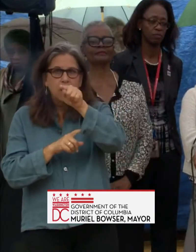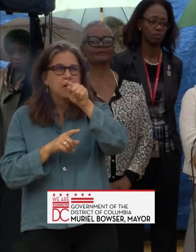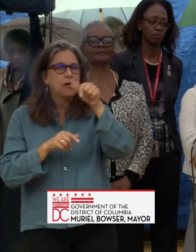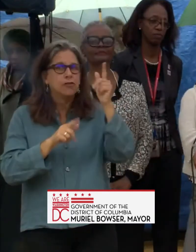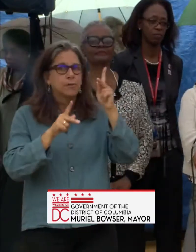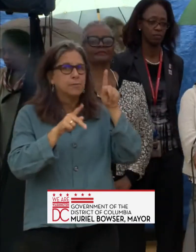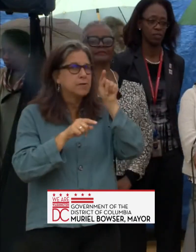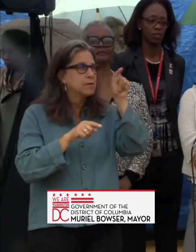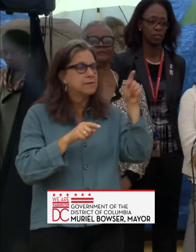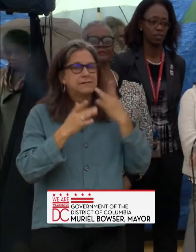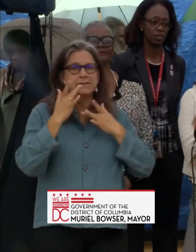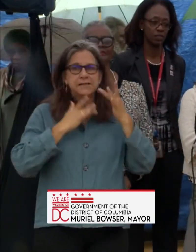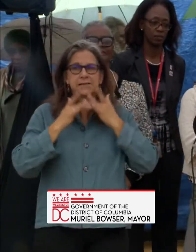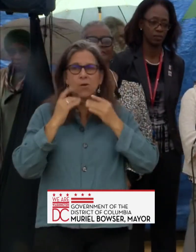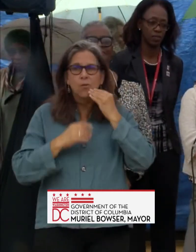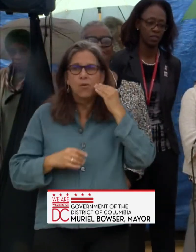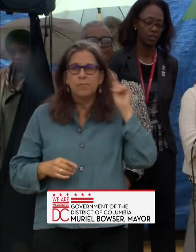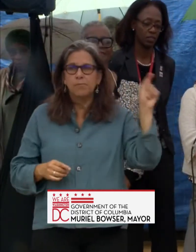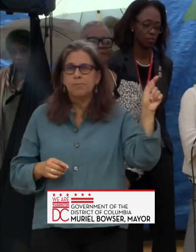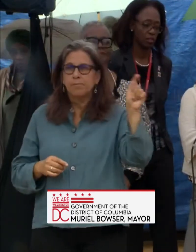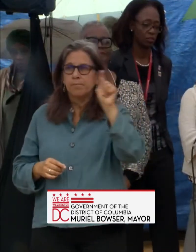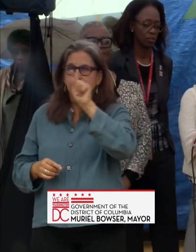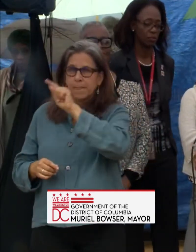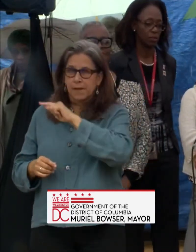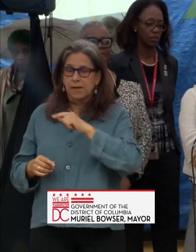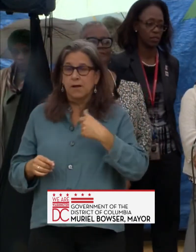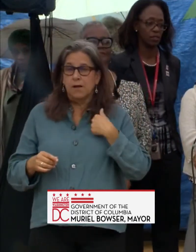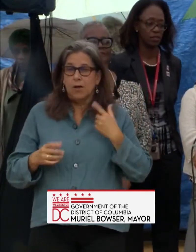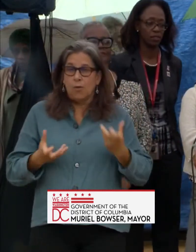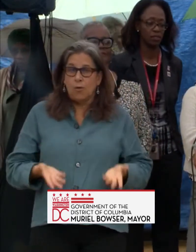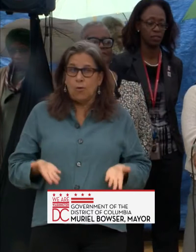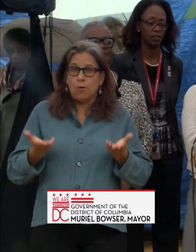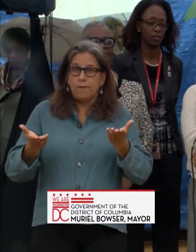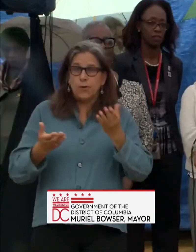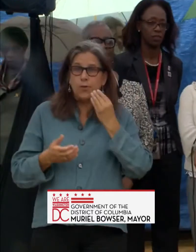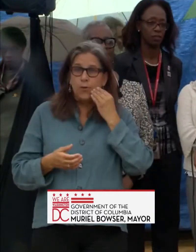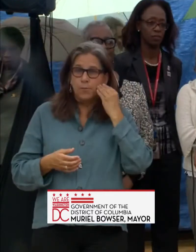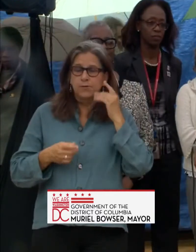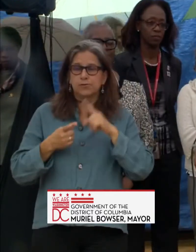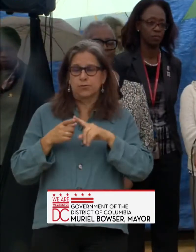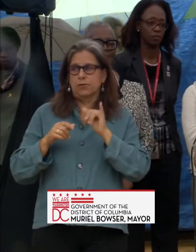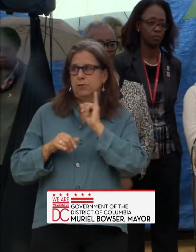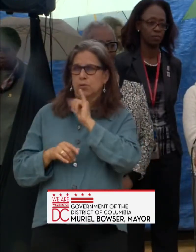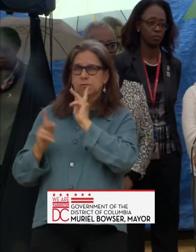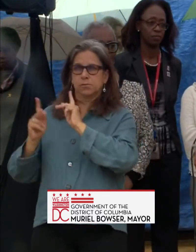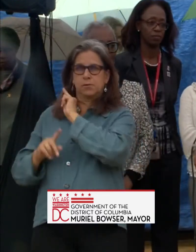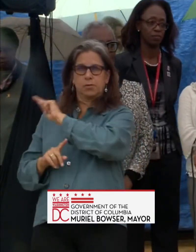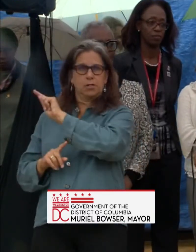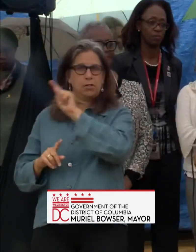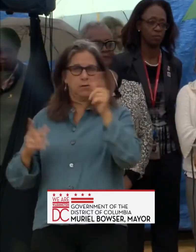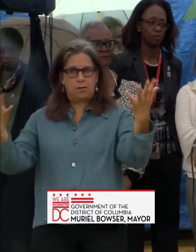THAT WANT TO ESSENTIALLY OFFER UP BUILDINGS YOU CAN USE? SURE. WE CAN SEEKING AND TO EVERYBODY THAT'S LISTENING THAT'S IN THE